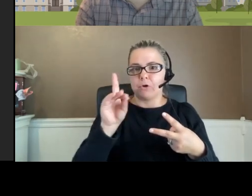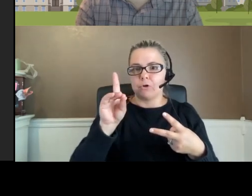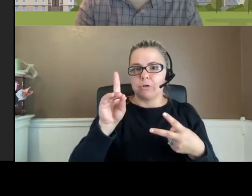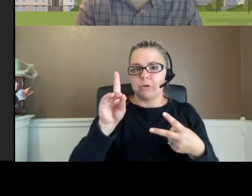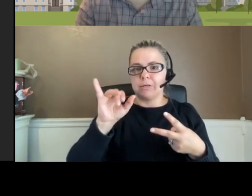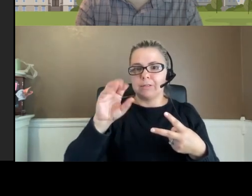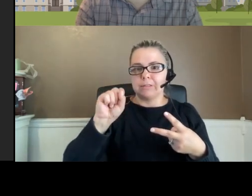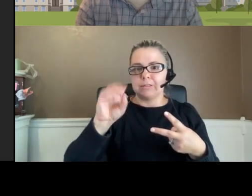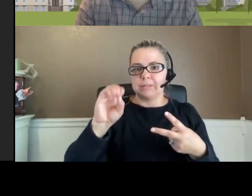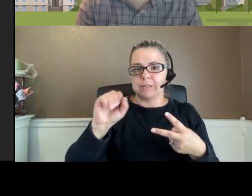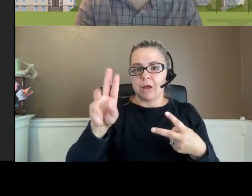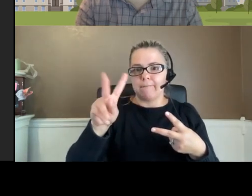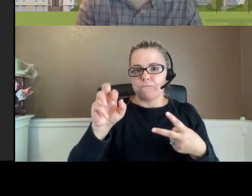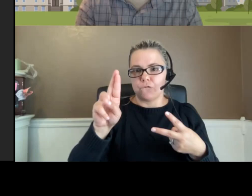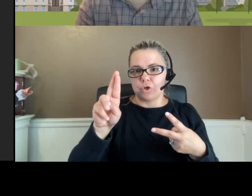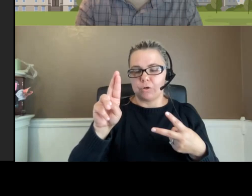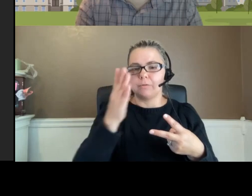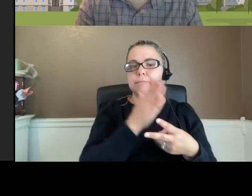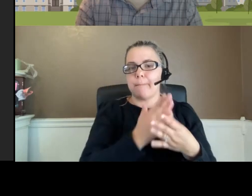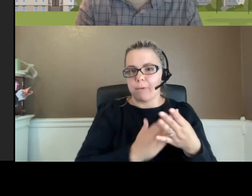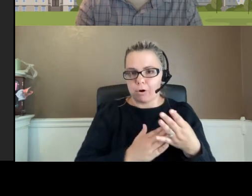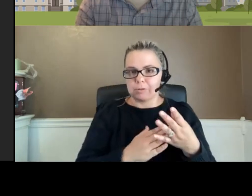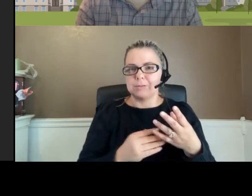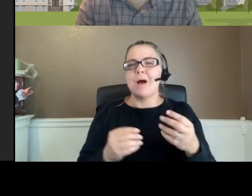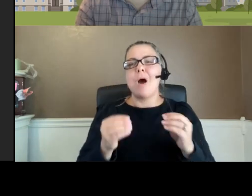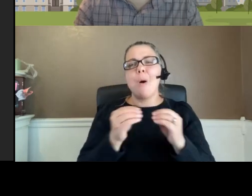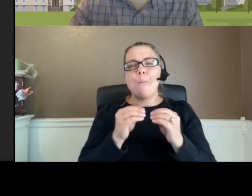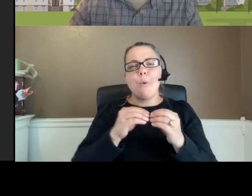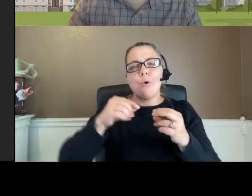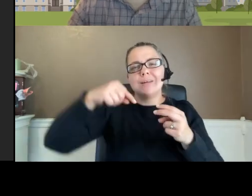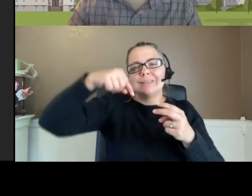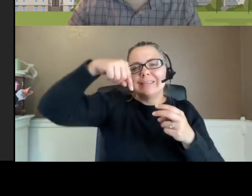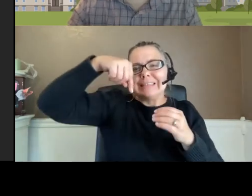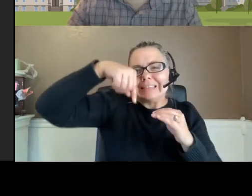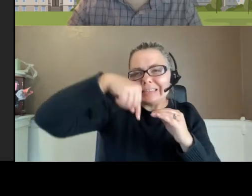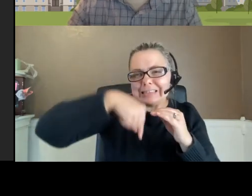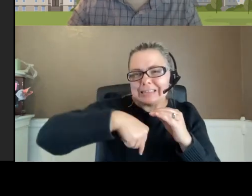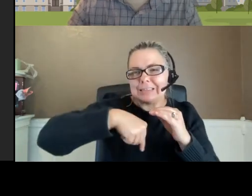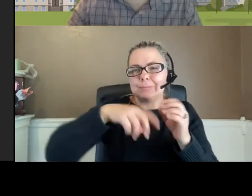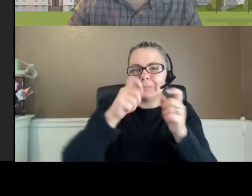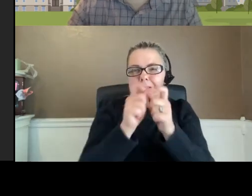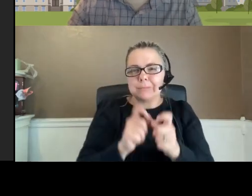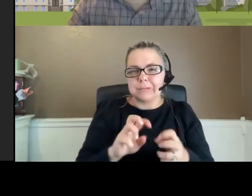And then there is a kind of a deeper drilling down or diving into a specific issue. We're